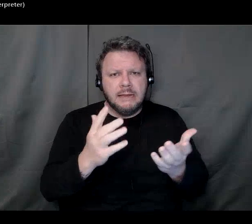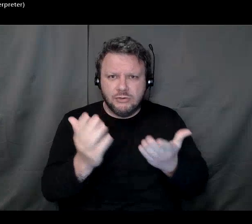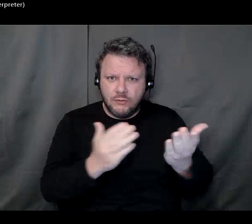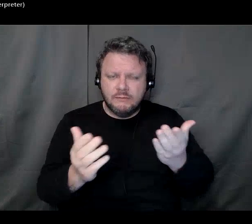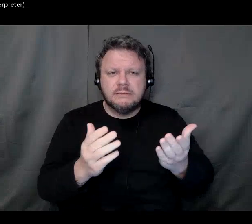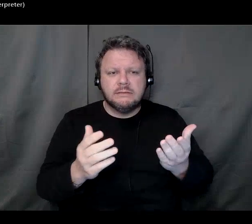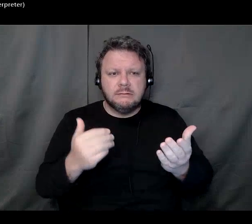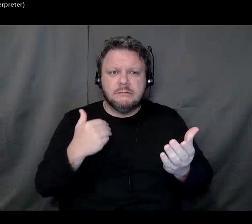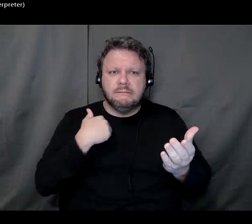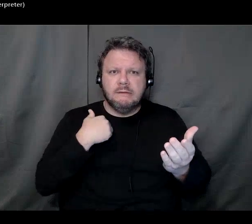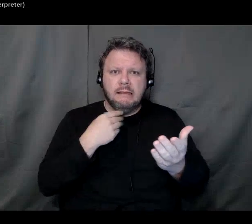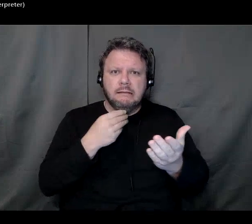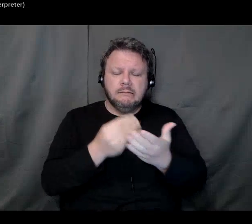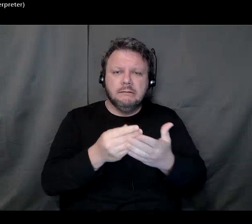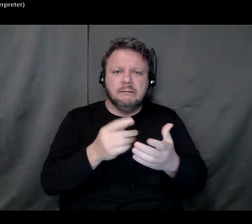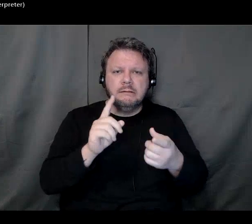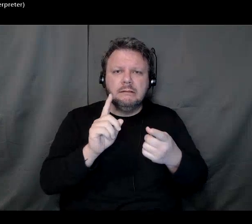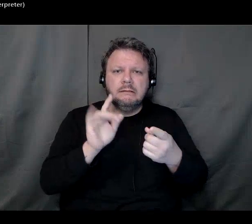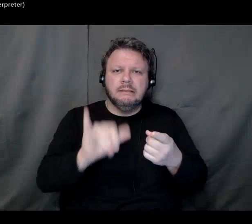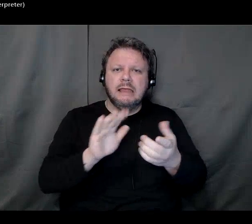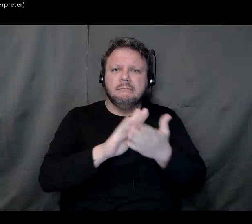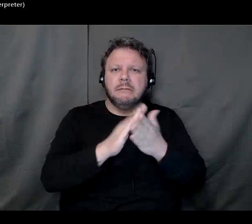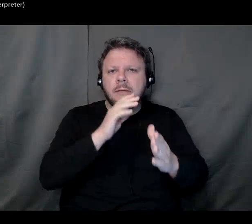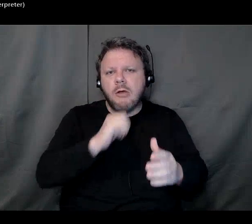To support people who are growing older in people with disabilities.